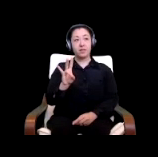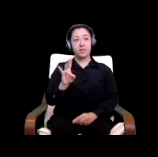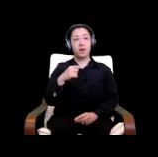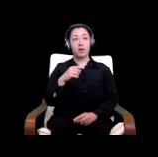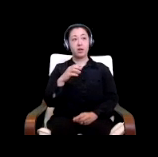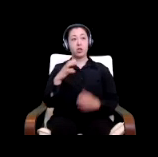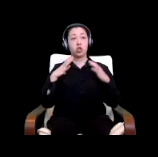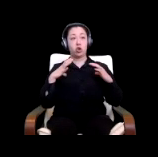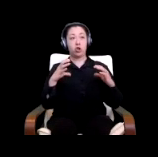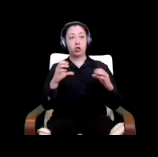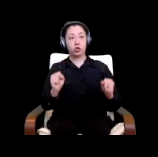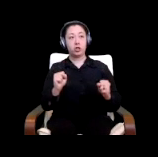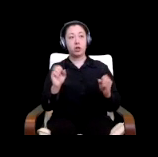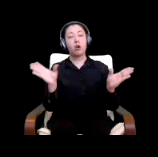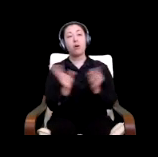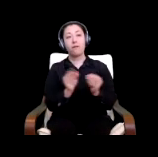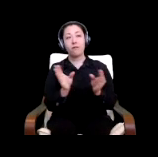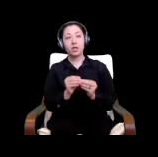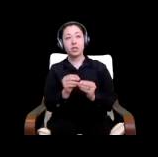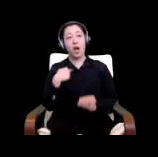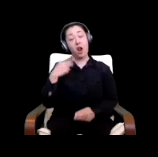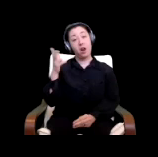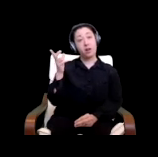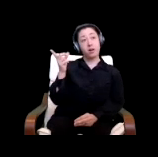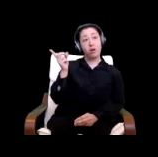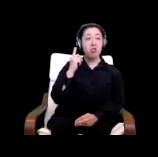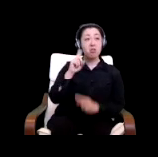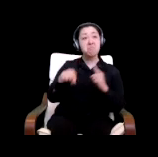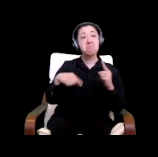checklist that came out called the CHARGE syndrome checklist health supervision across